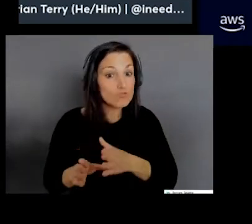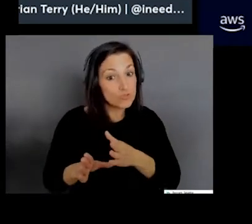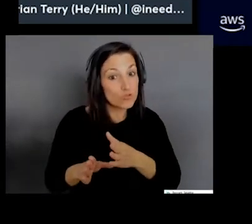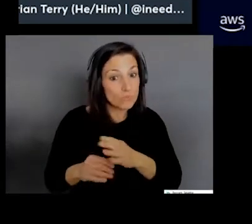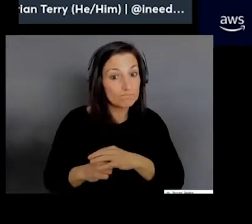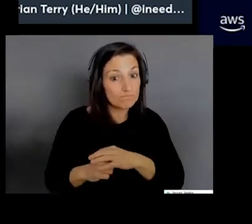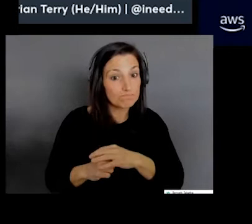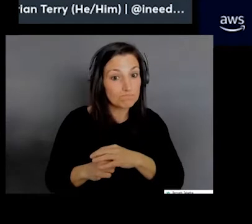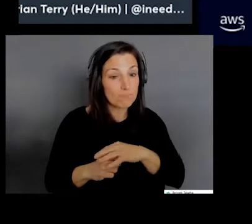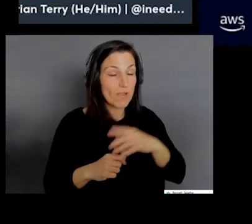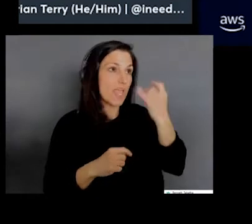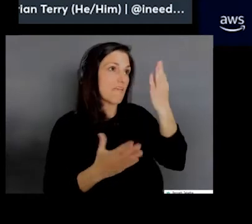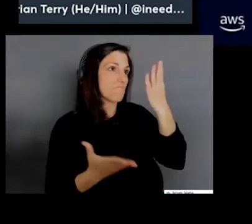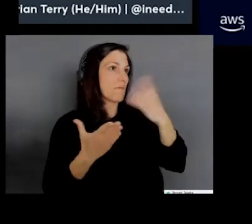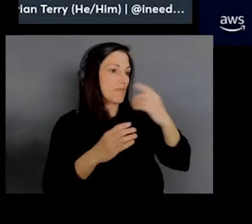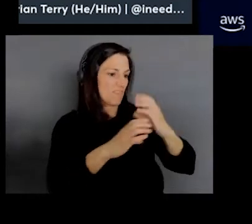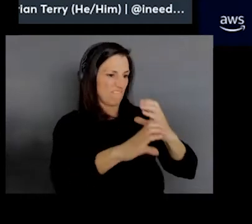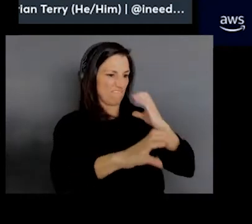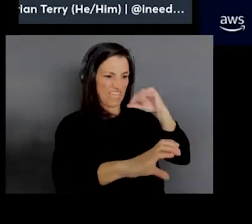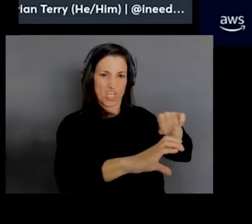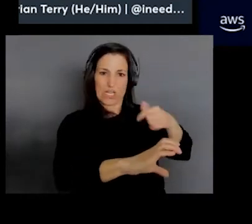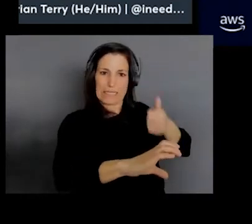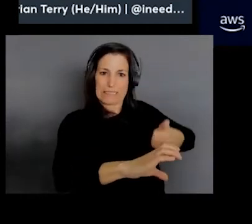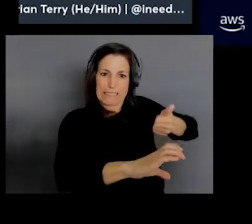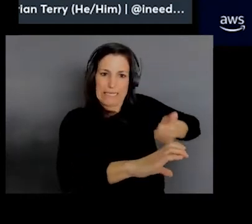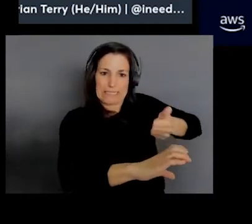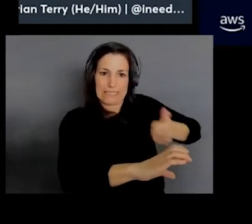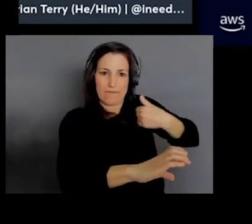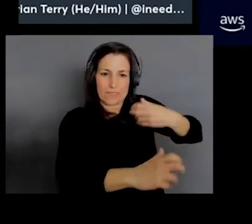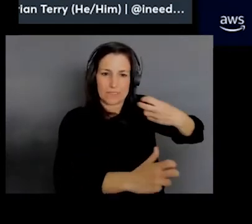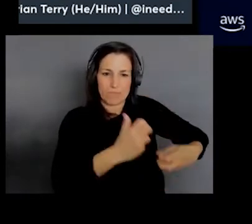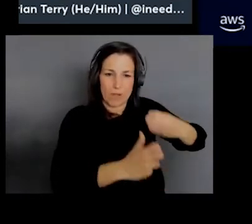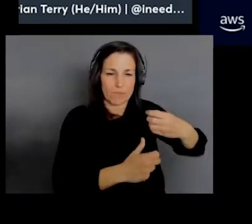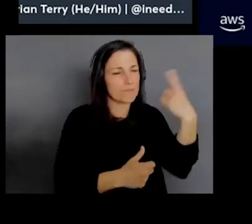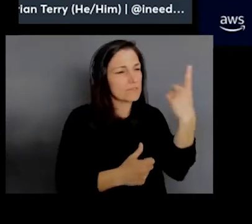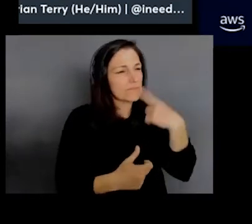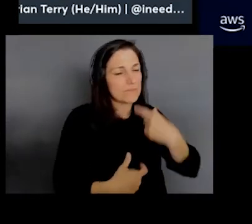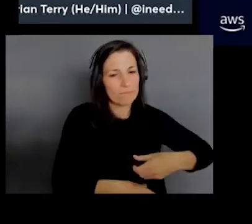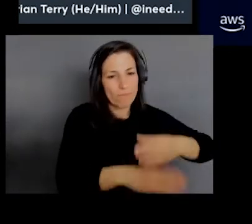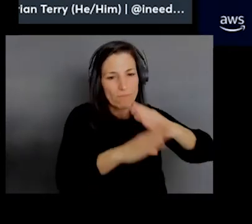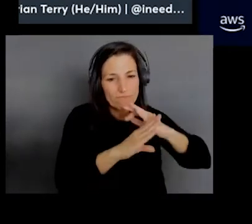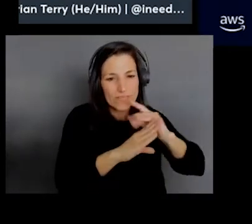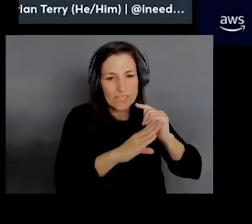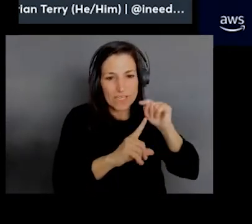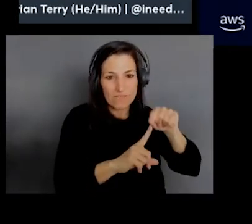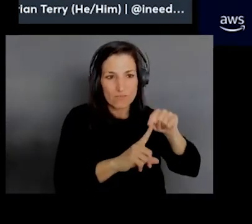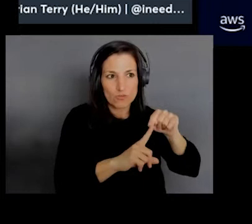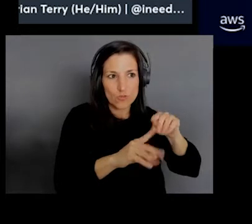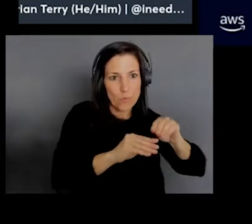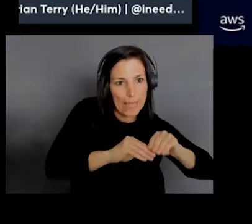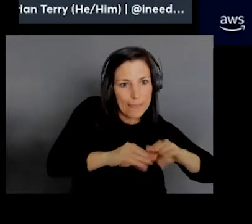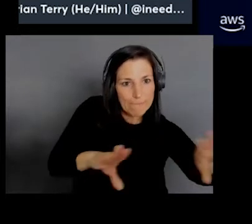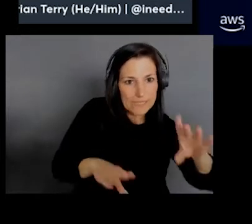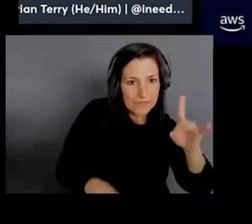maybe there's something that is preventing it from being able to emit that data. The next one would be Service Failures,